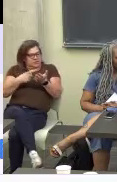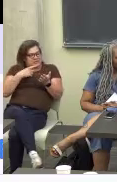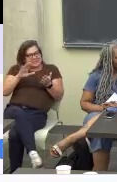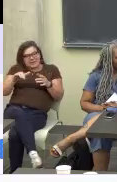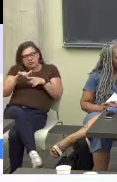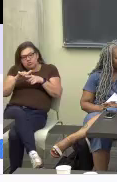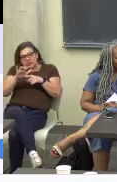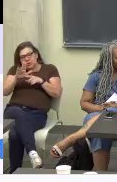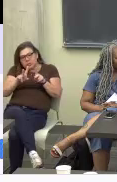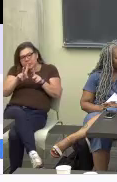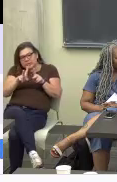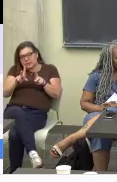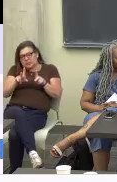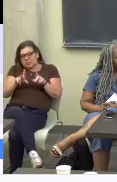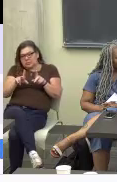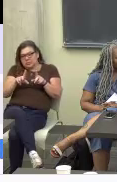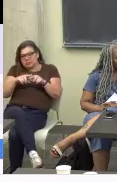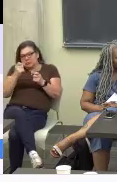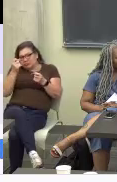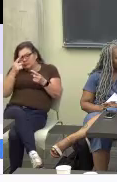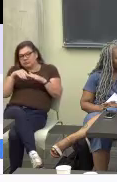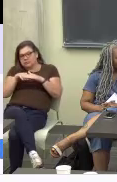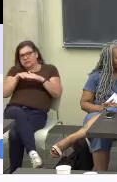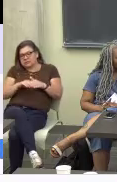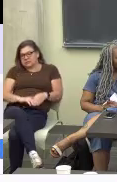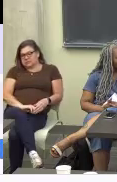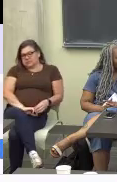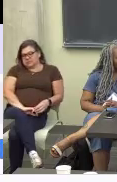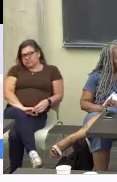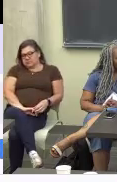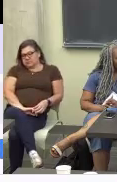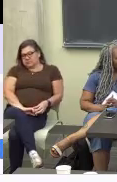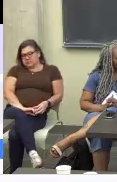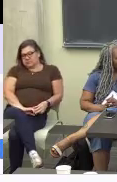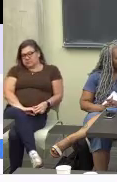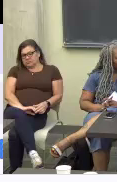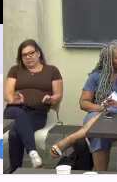your folks as well to understand accessibility. Right? Because there's value here for you